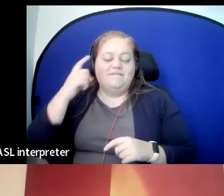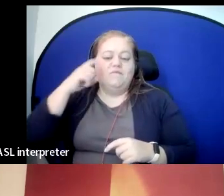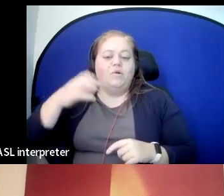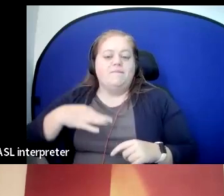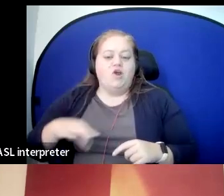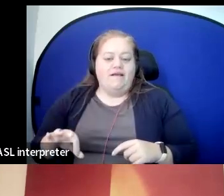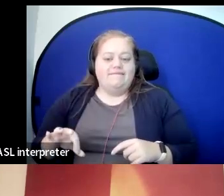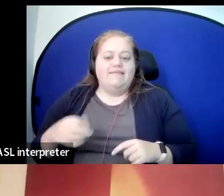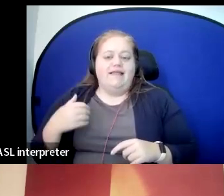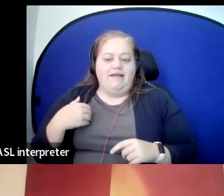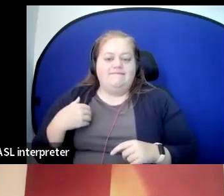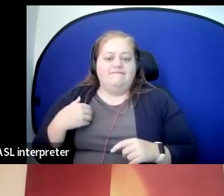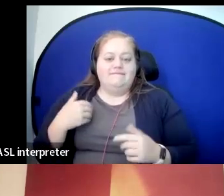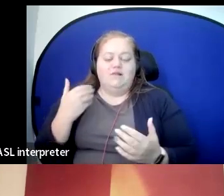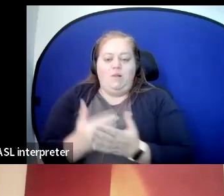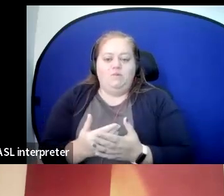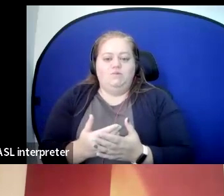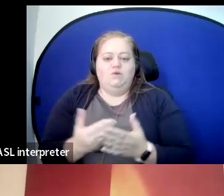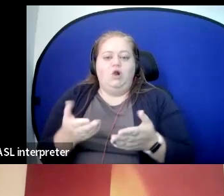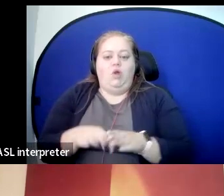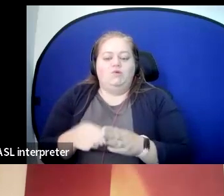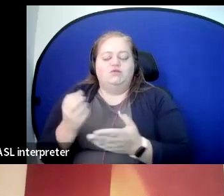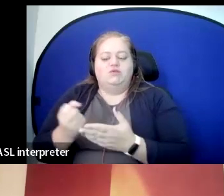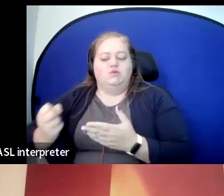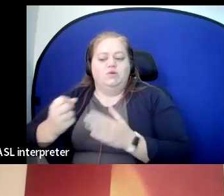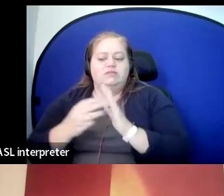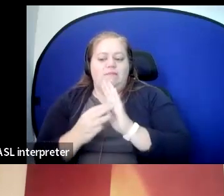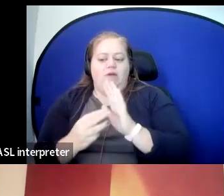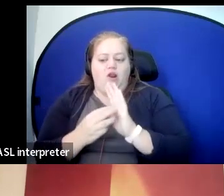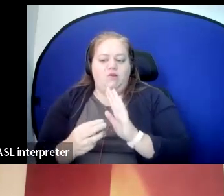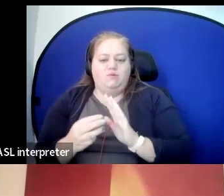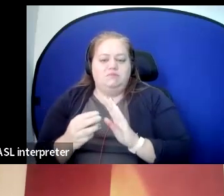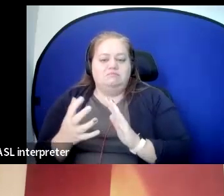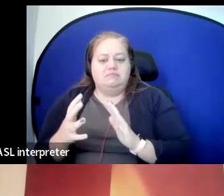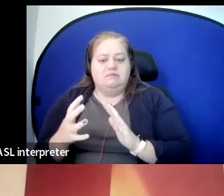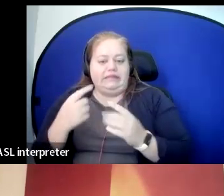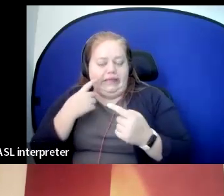that have closed-source models, they work better.